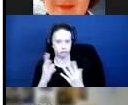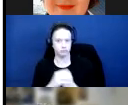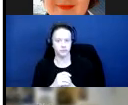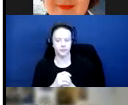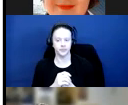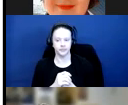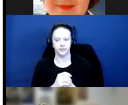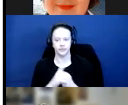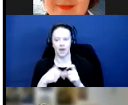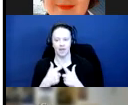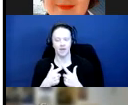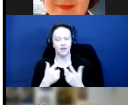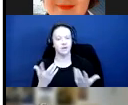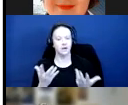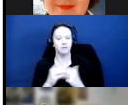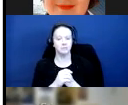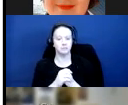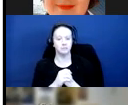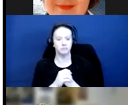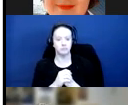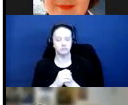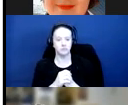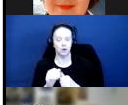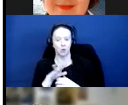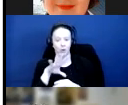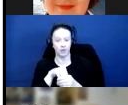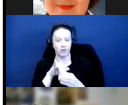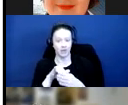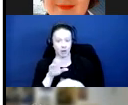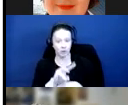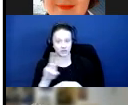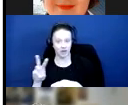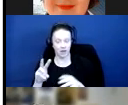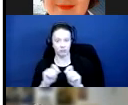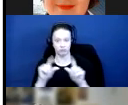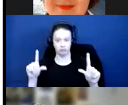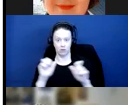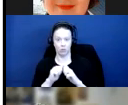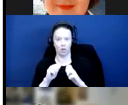And then in the website, they will identify upcoming committee meetings.